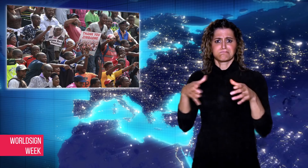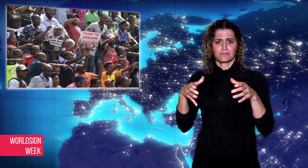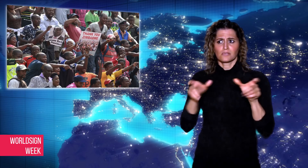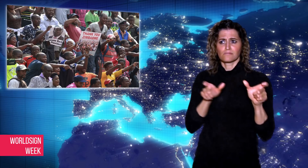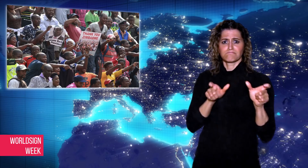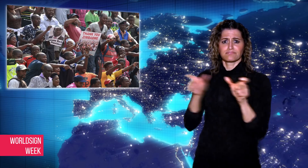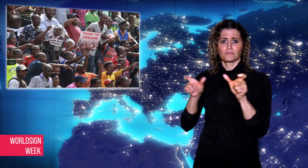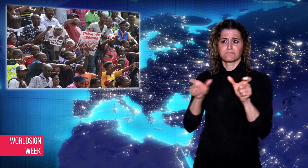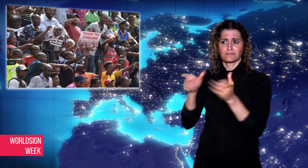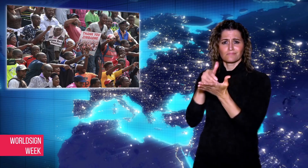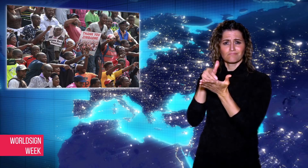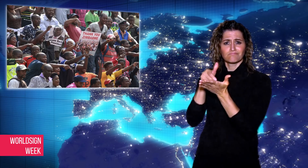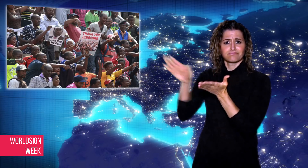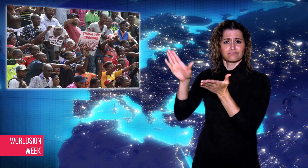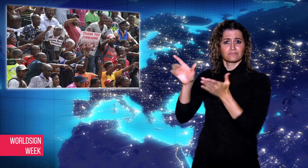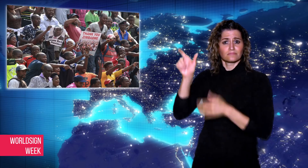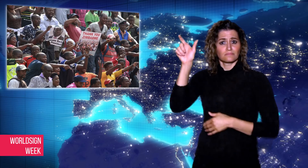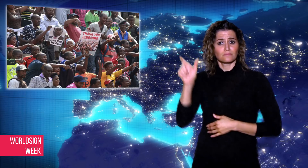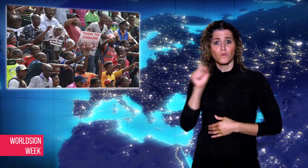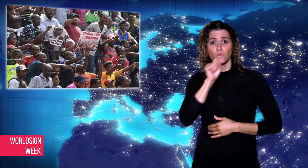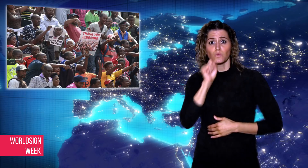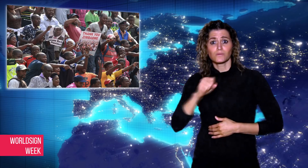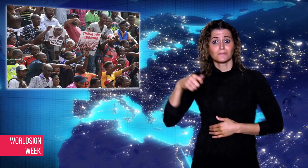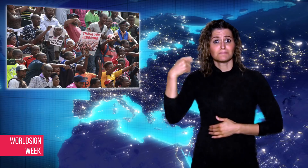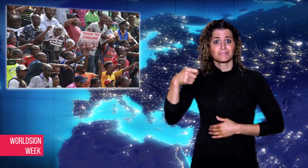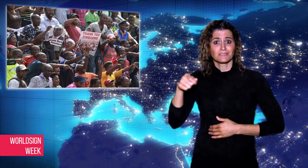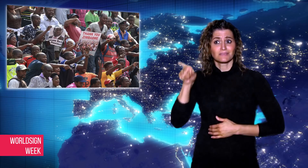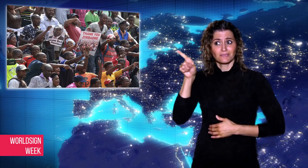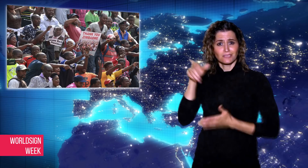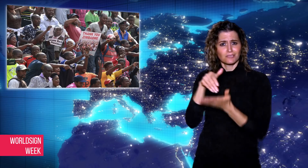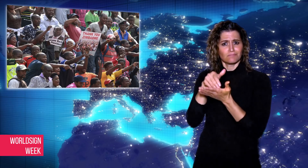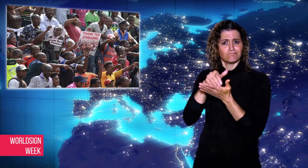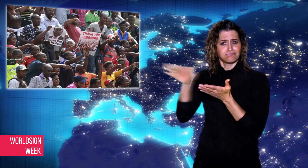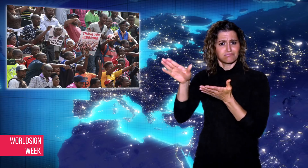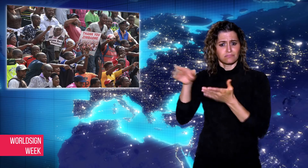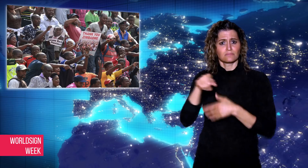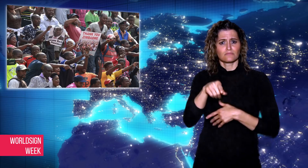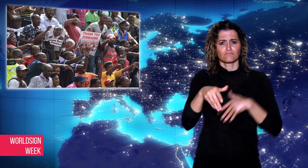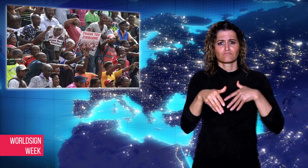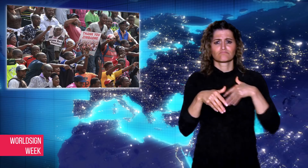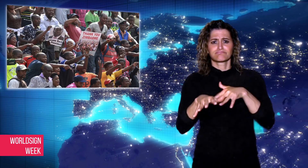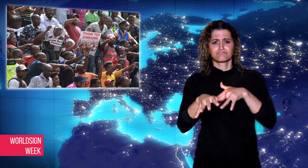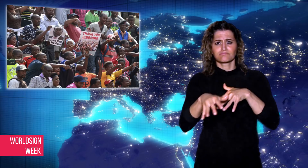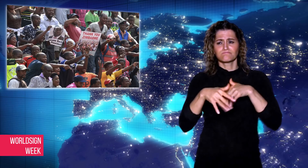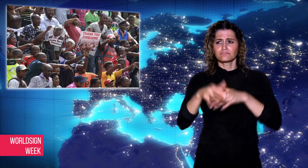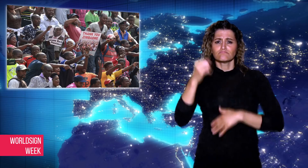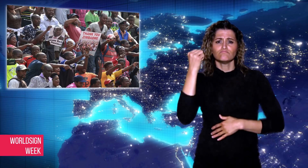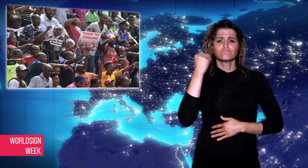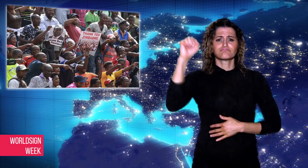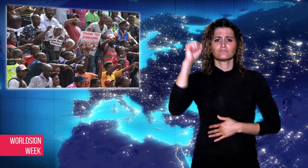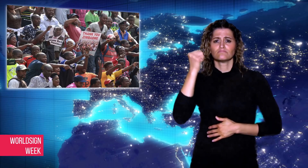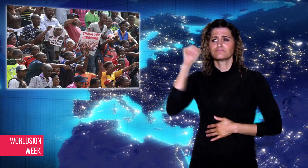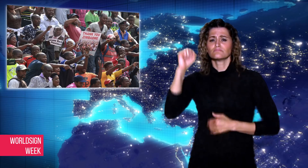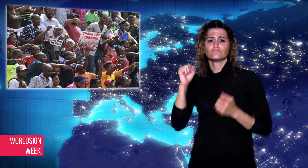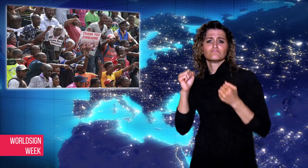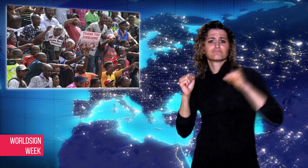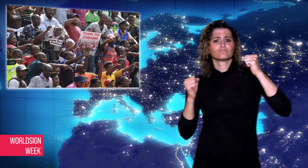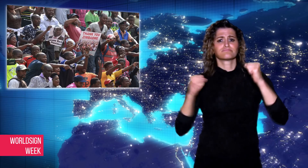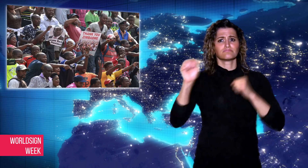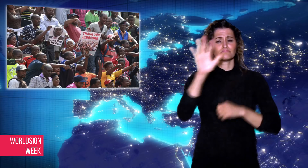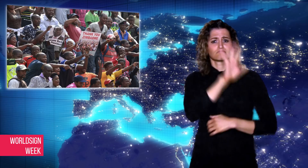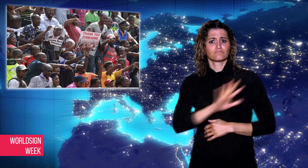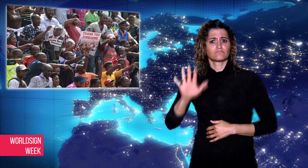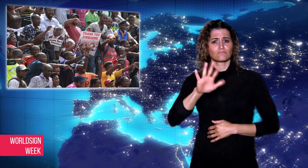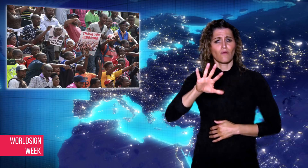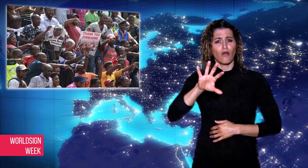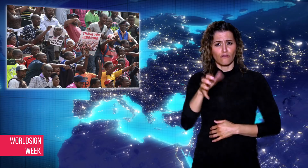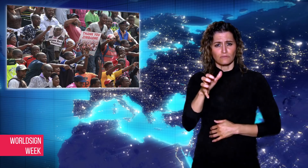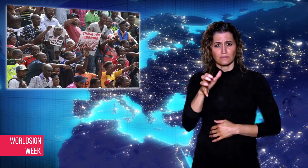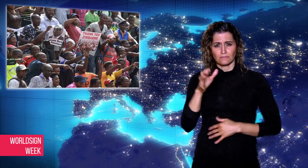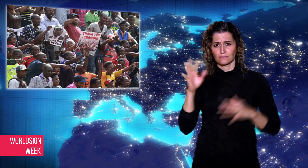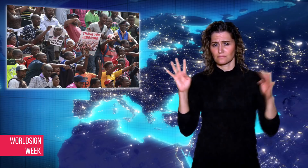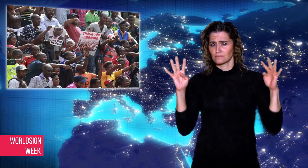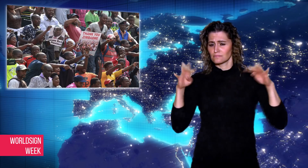demonstrations were planned by